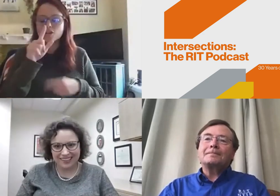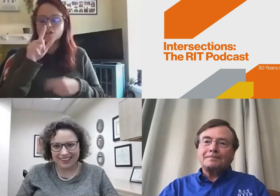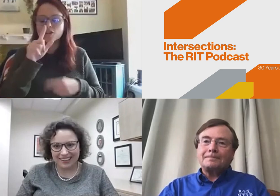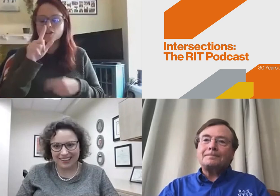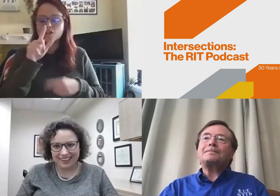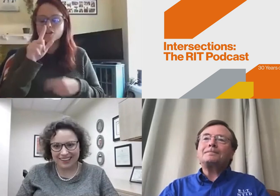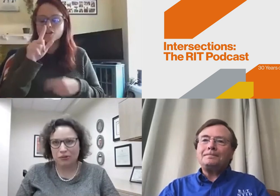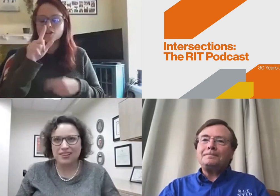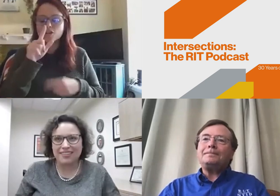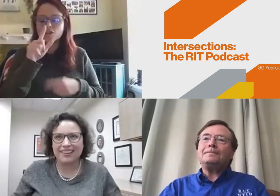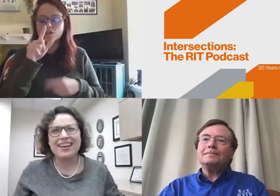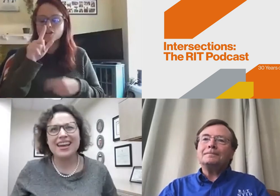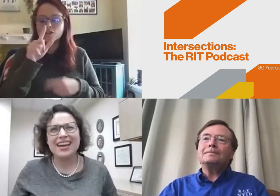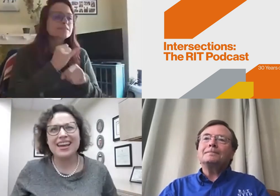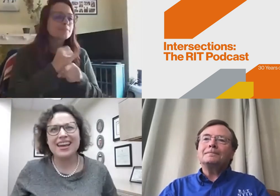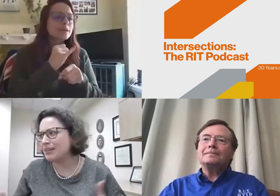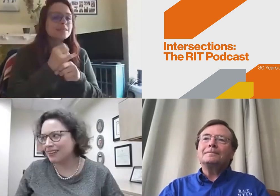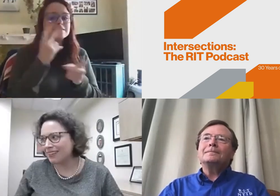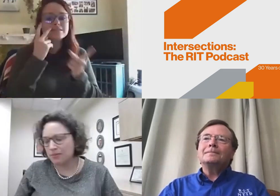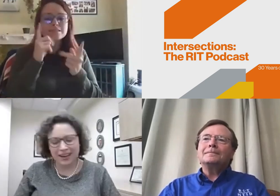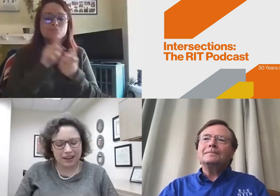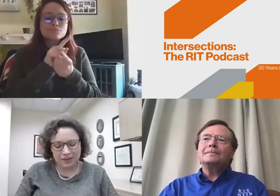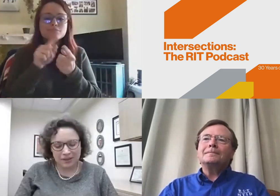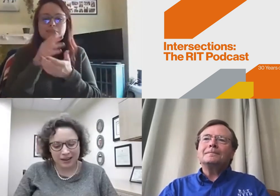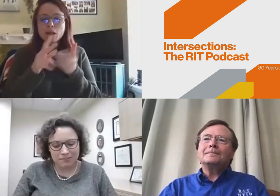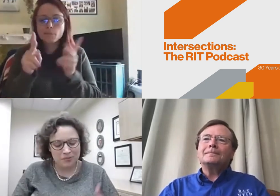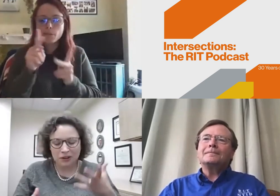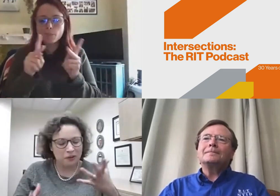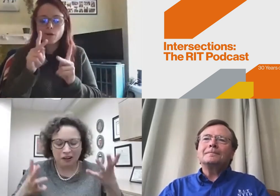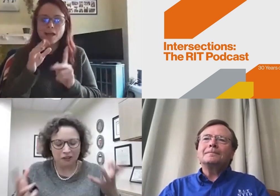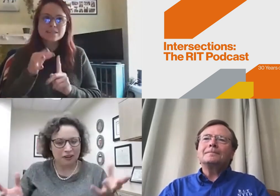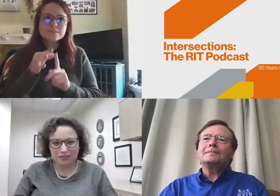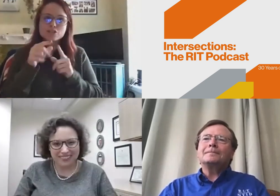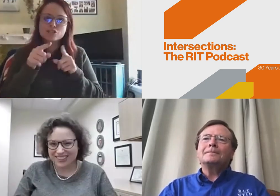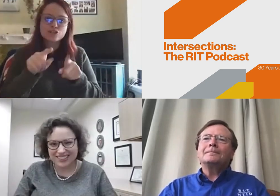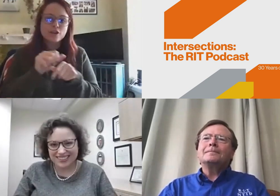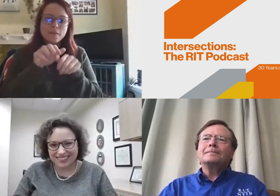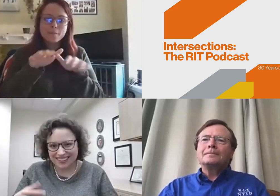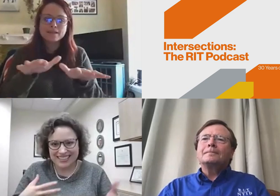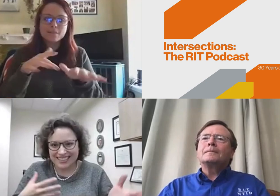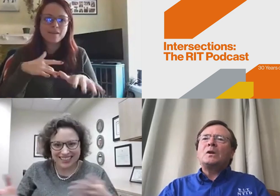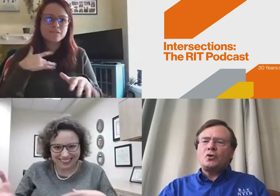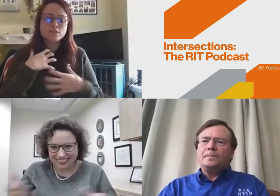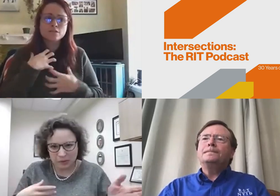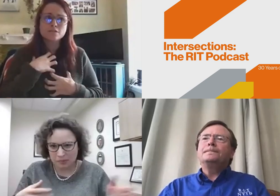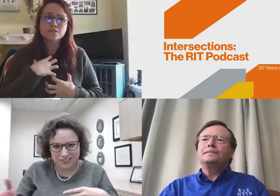I think, especially in the middle of a pandemic, I'm so hungry for incidental interpersonal